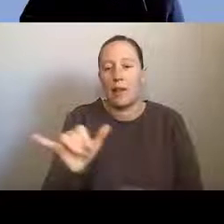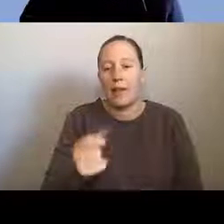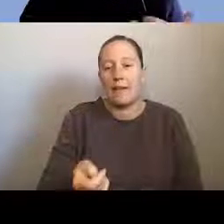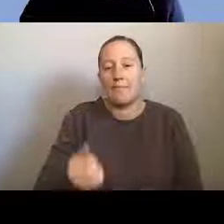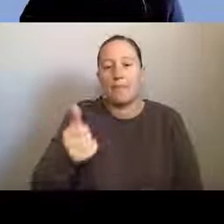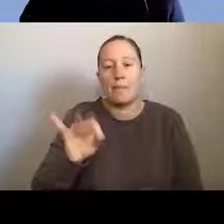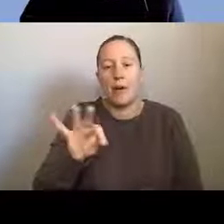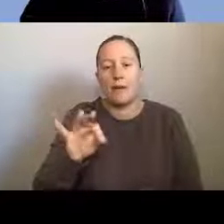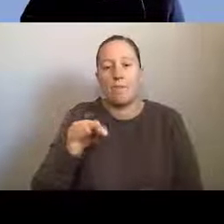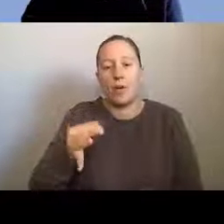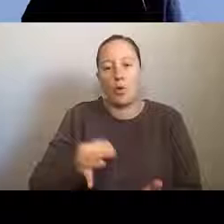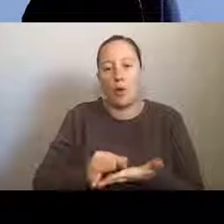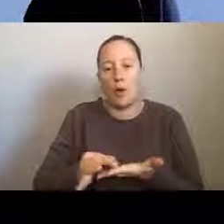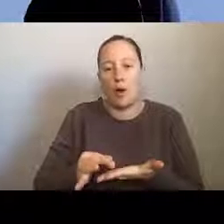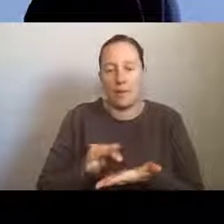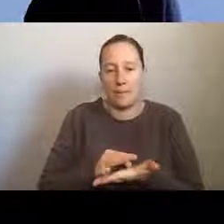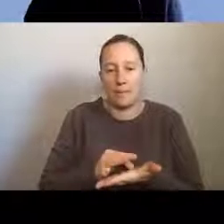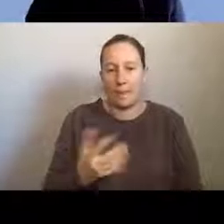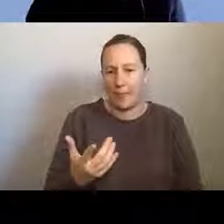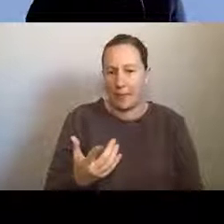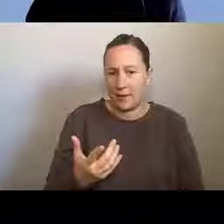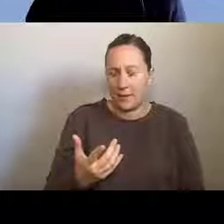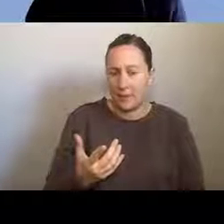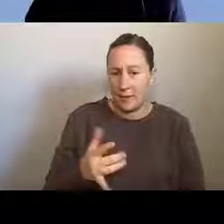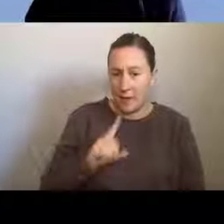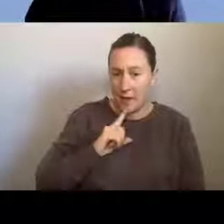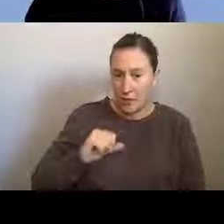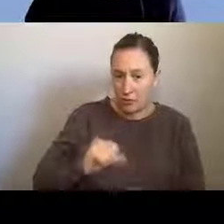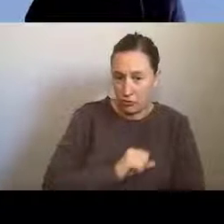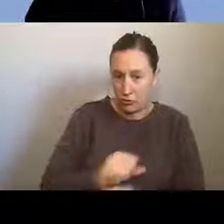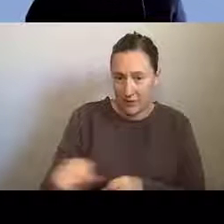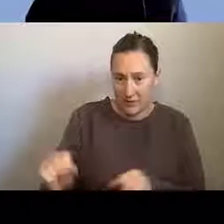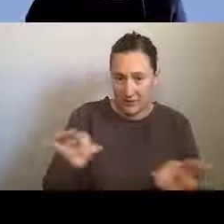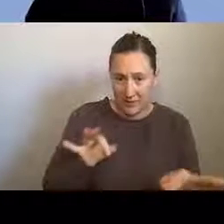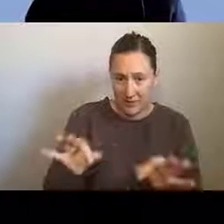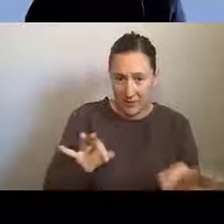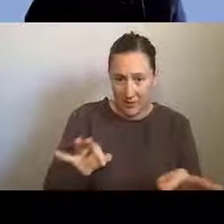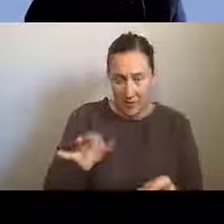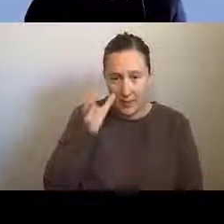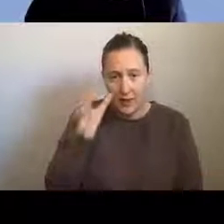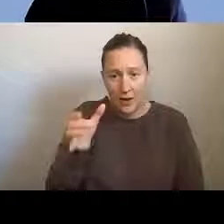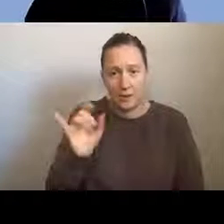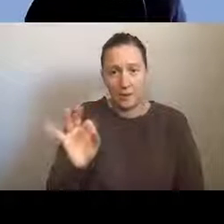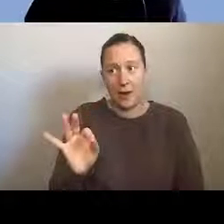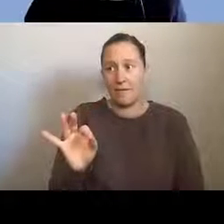Except does this truly communicate the information that I, as a prospective participant, need?